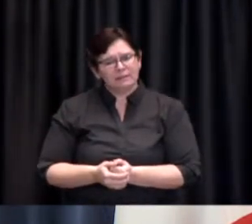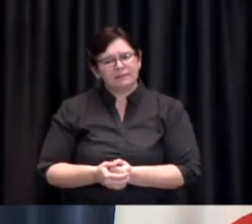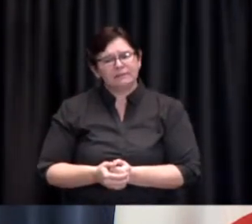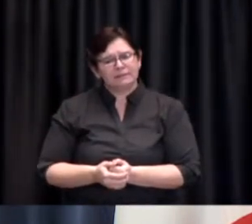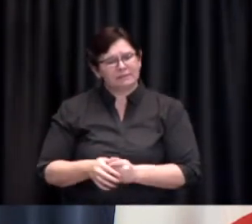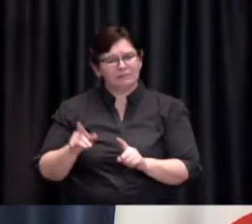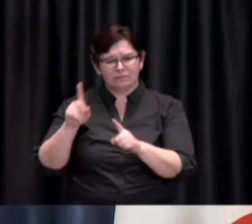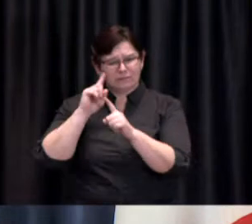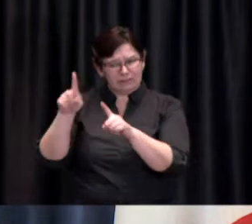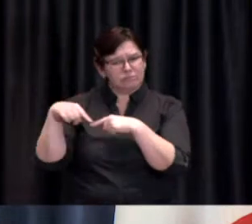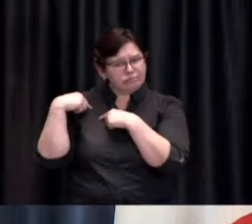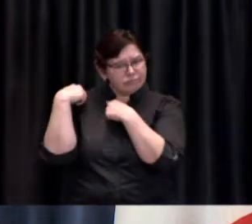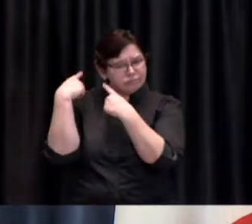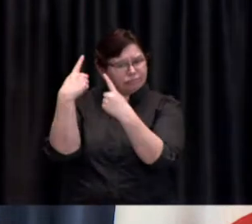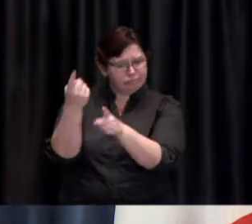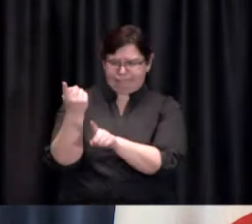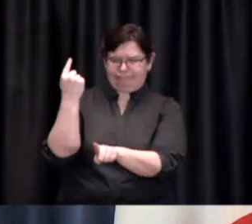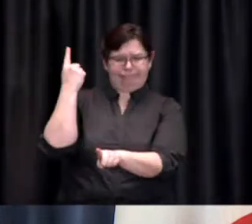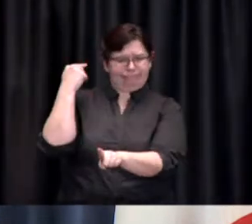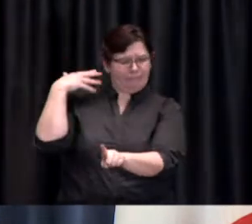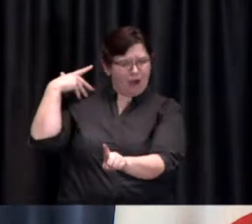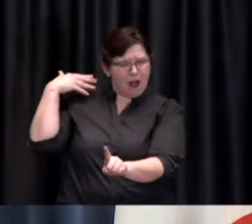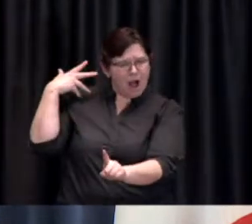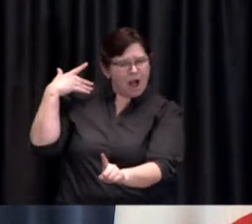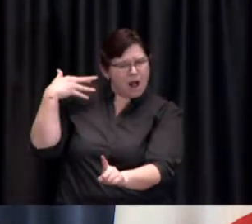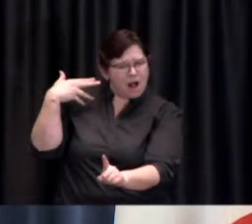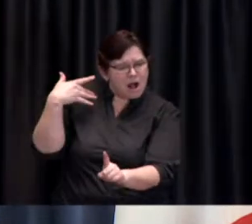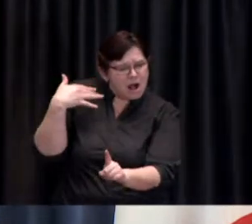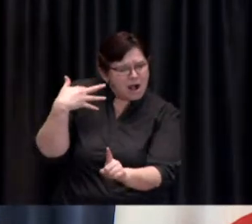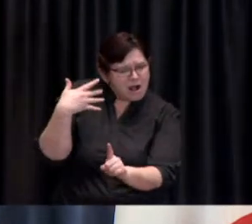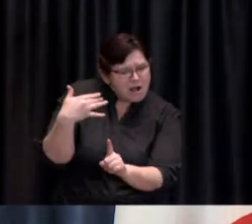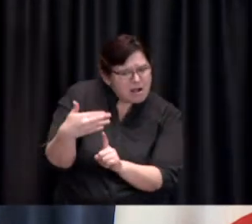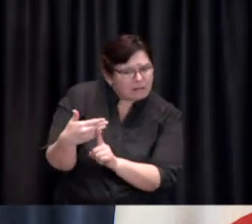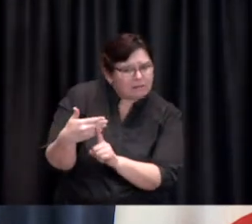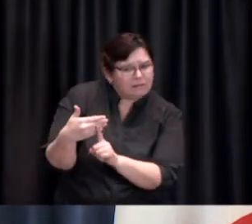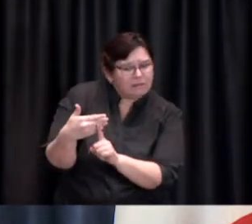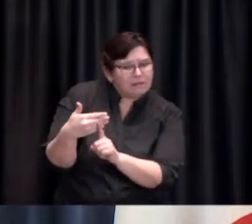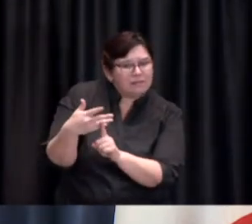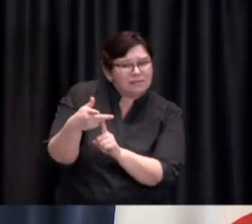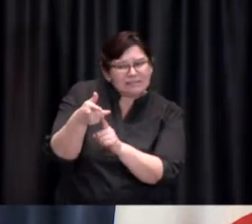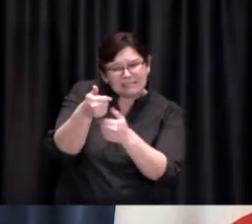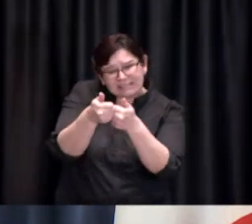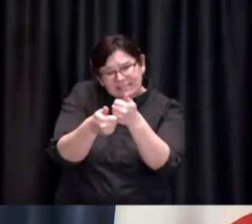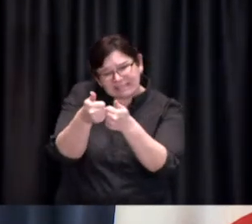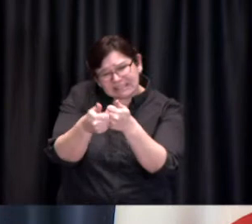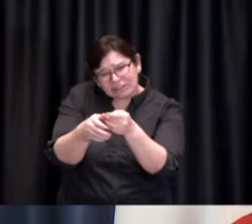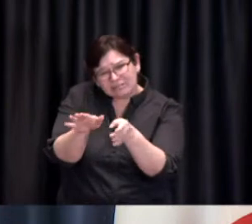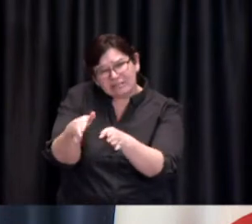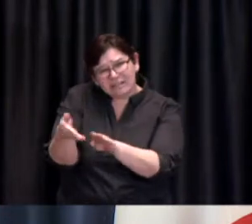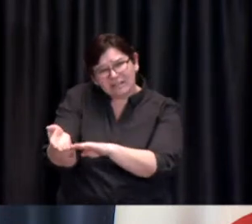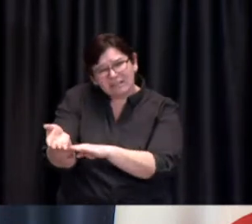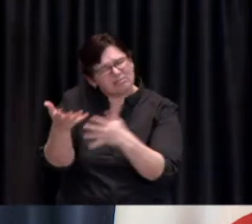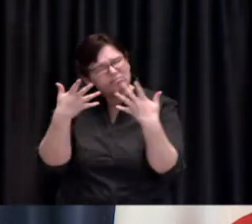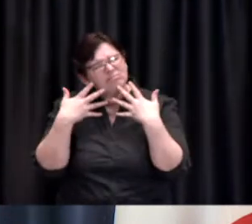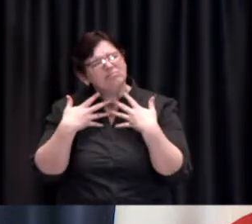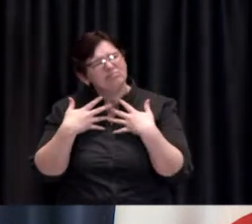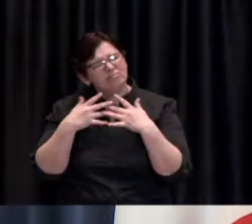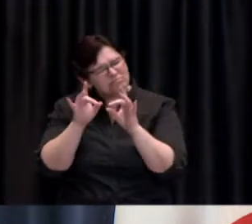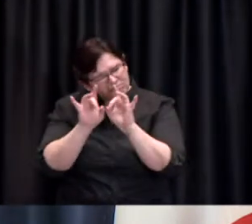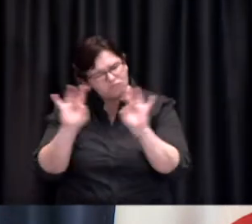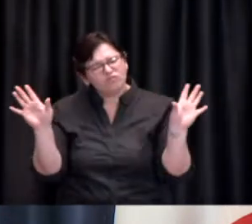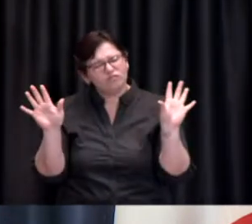And you know each and every one of those is tragic uh and you know I certainly feel uh that loss and